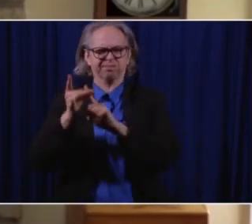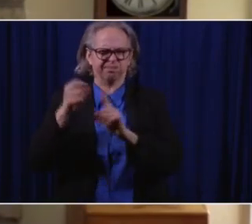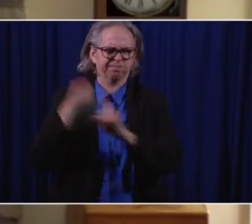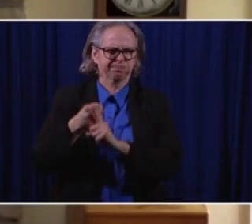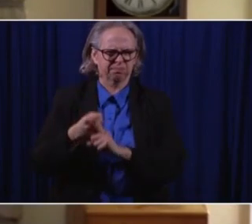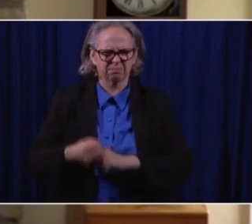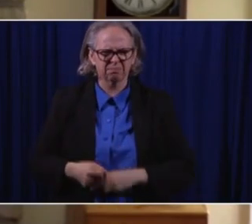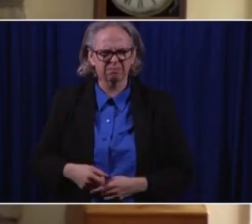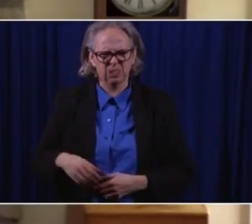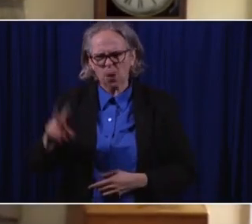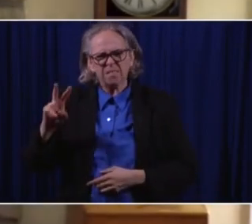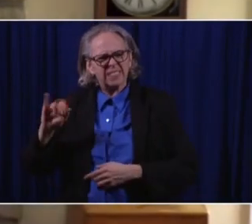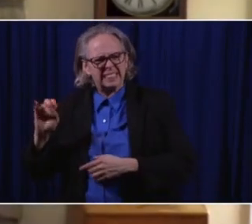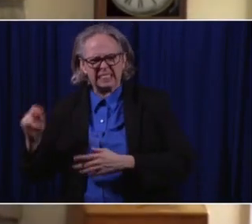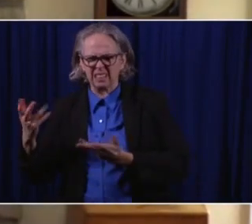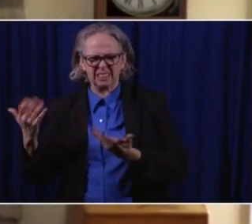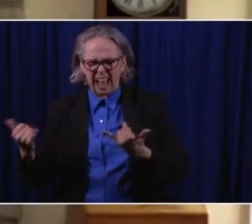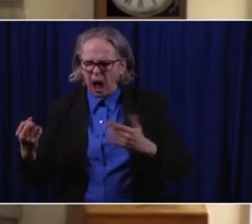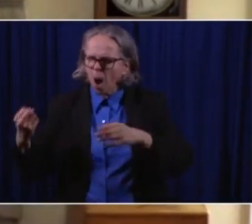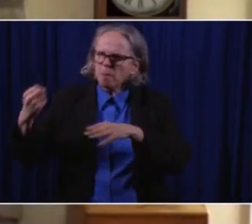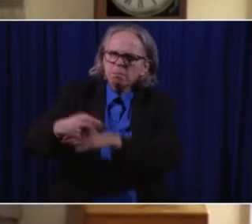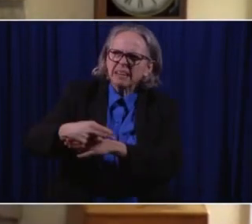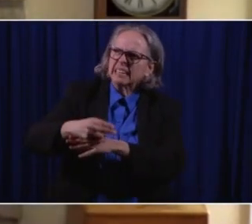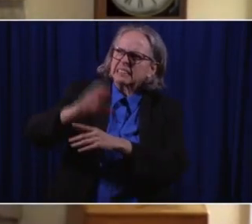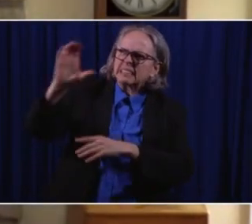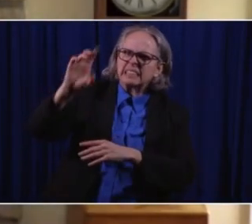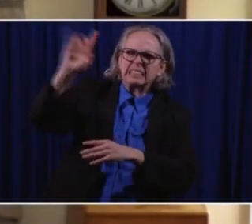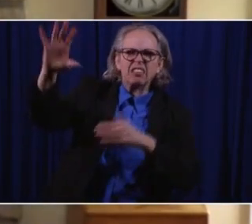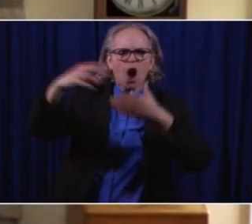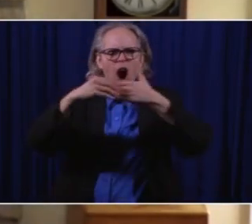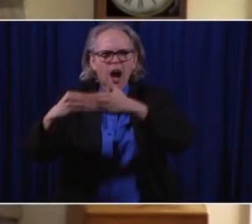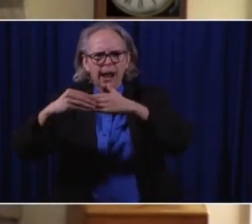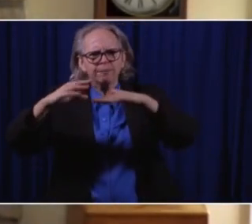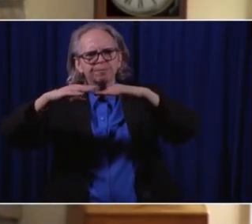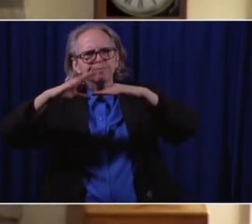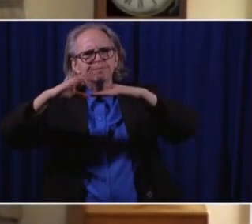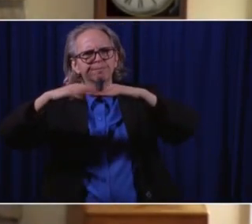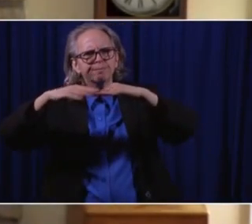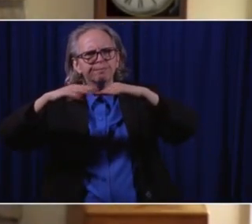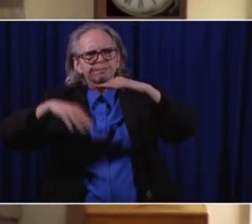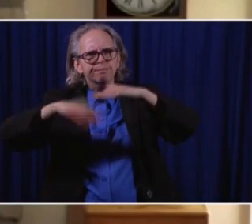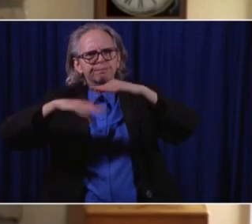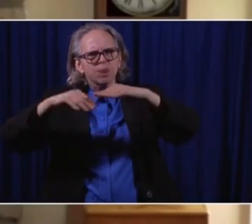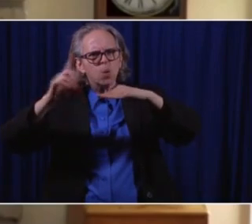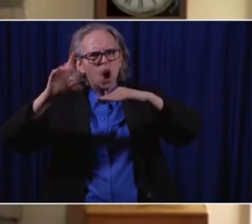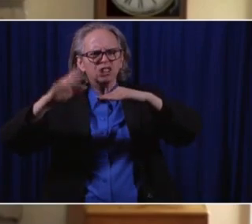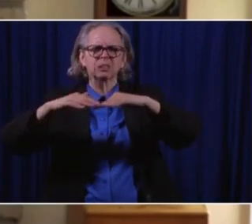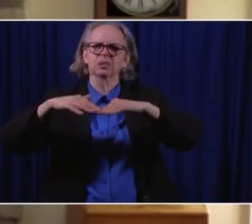Even then the county is almost 2 times. out of cases in the last 2 weeks that the CDC says is a high incidence share